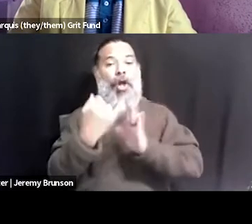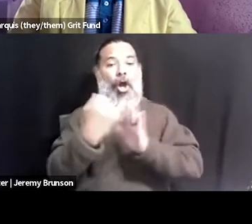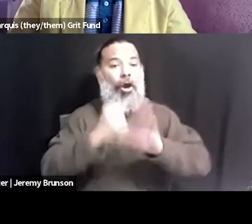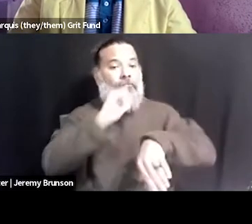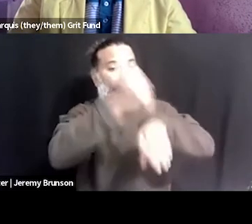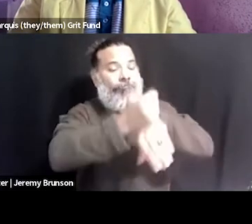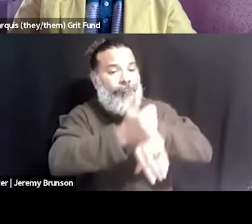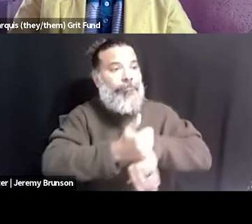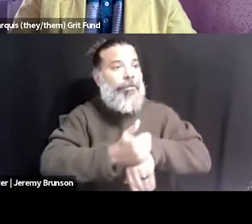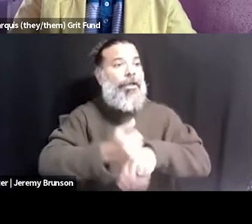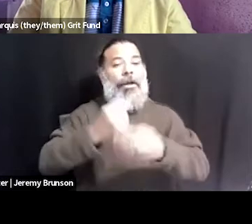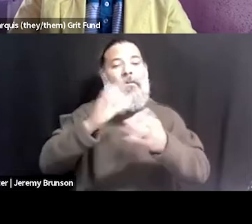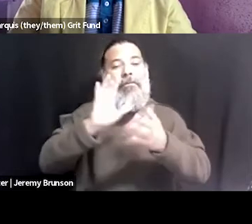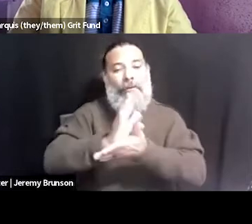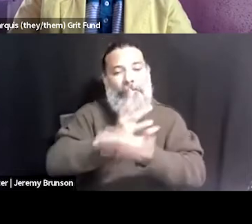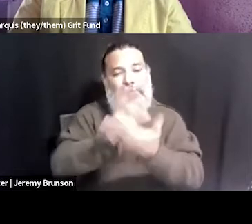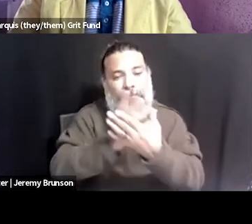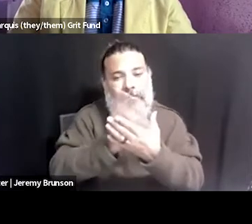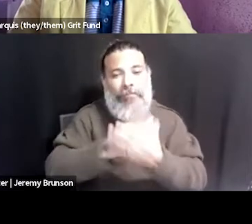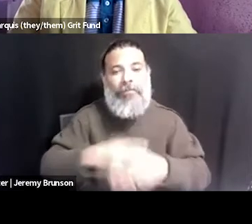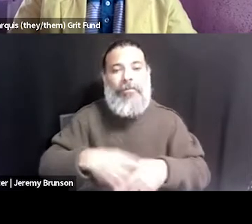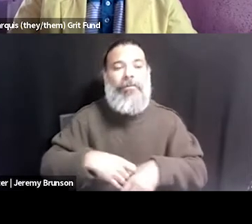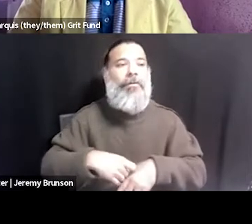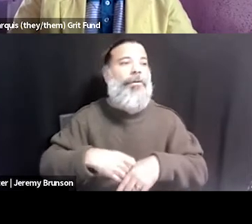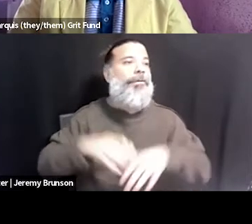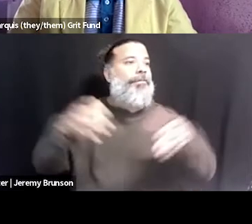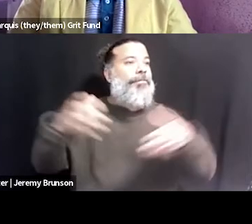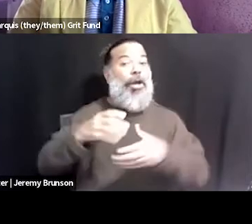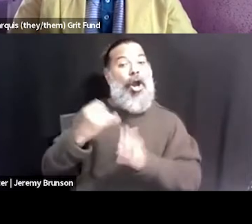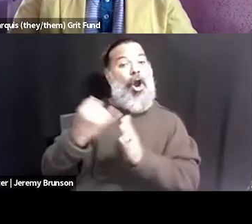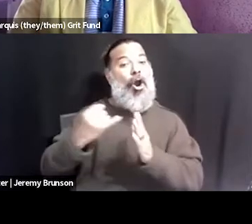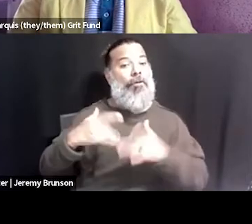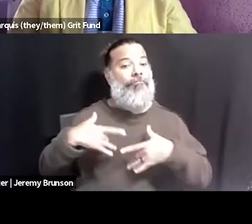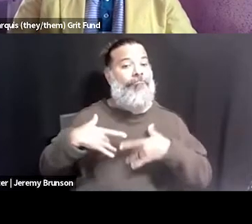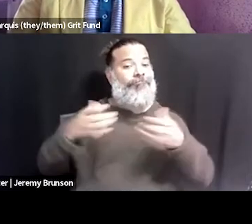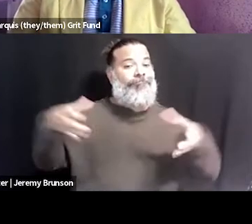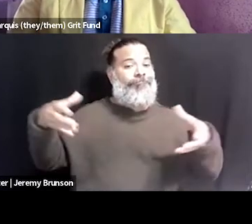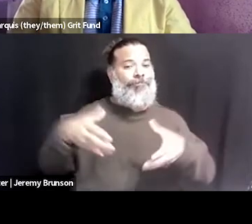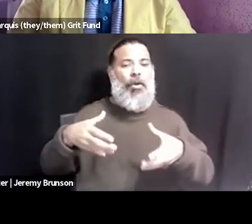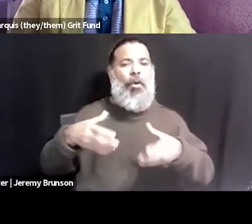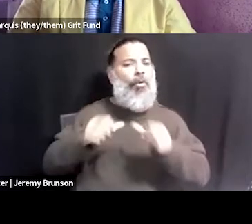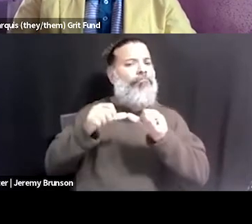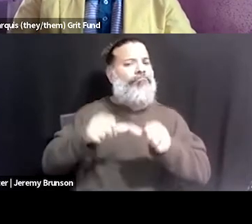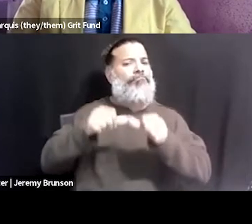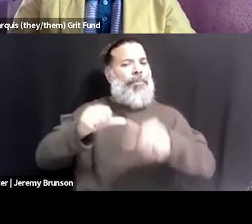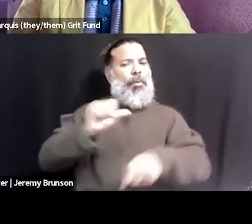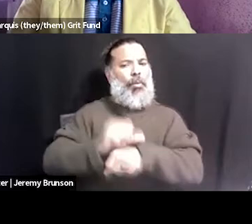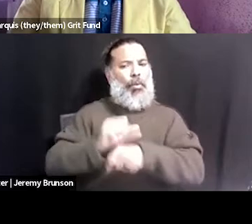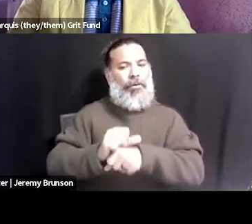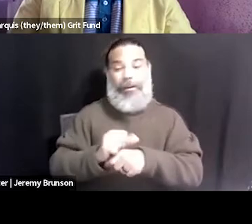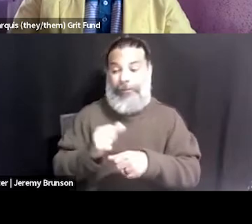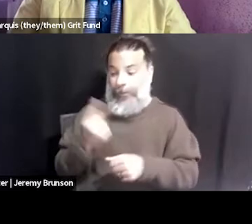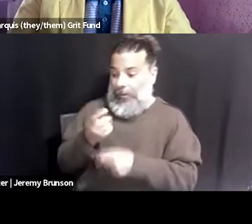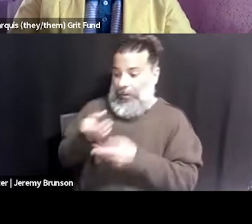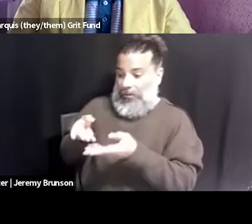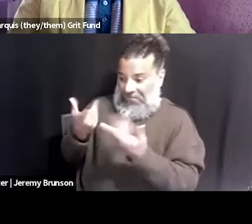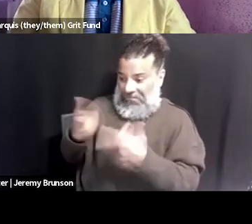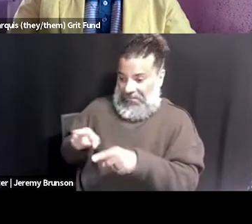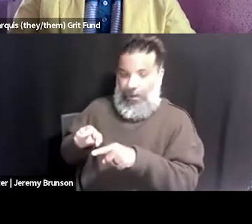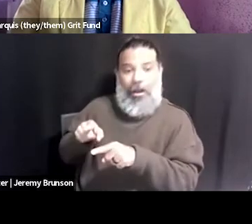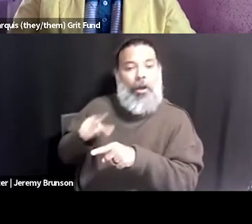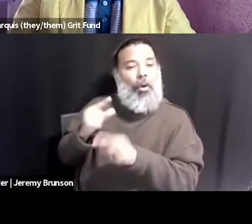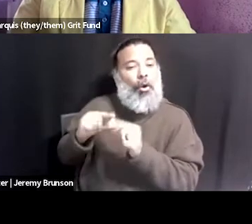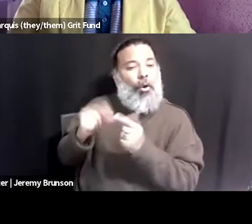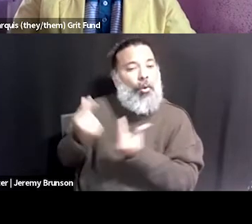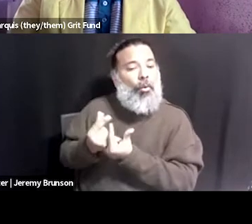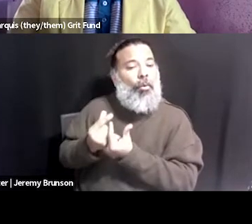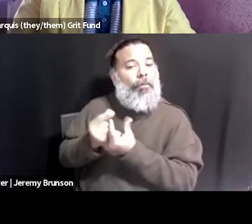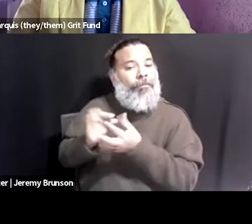festivals, a new arts venture or ongoing work of an existing group, venue or collective.